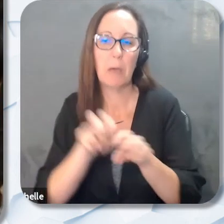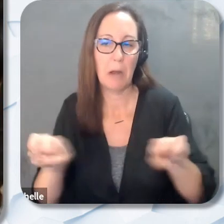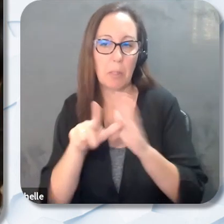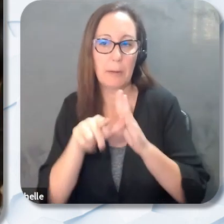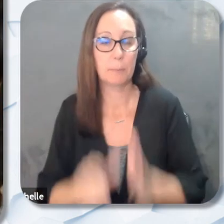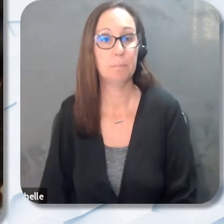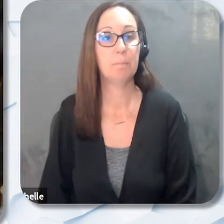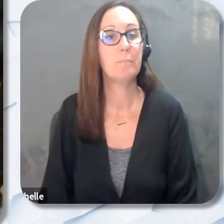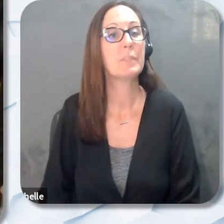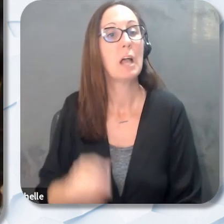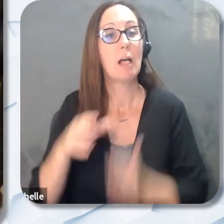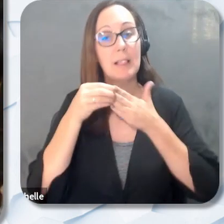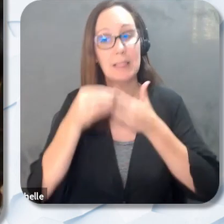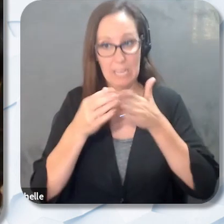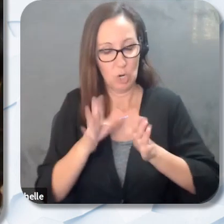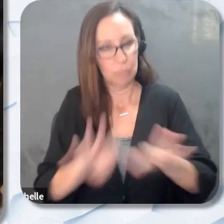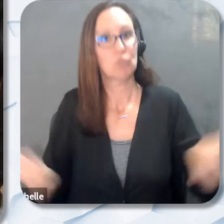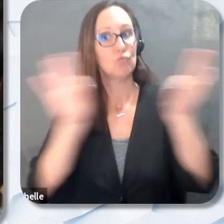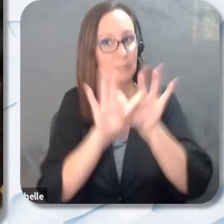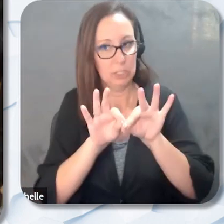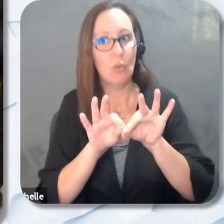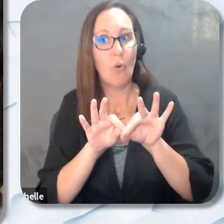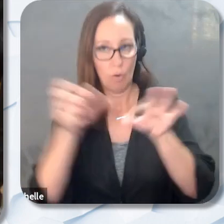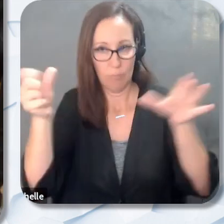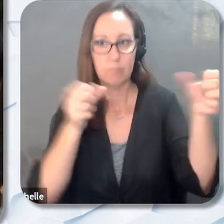leaders are also going to be critical to successful P three initiatives